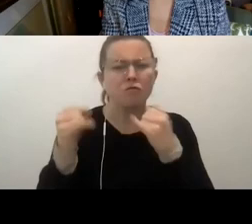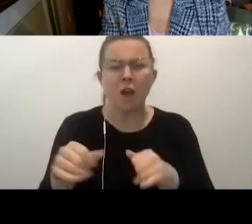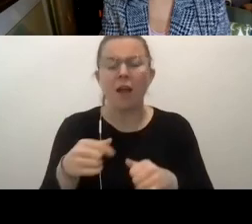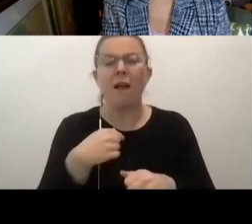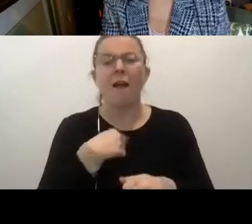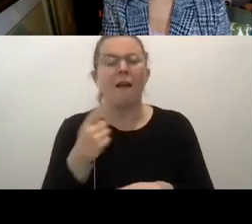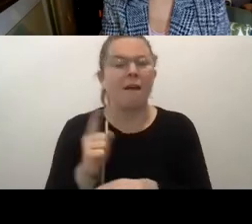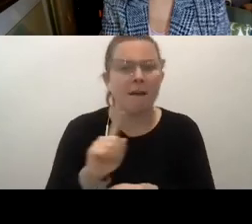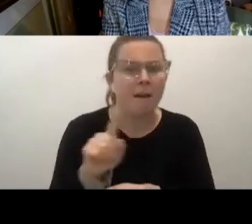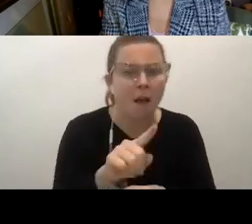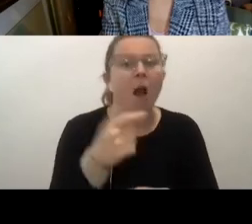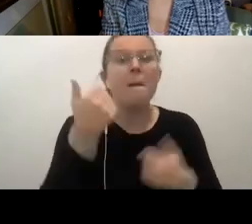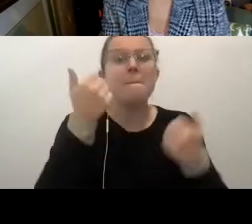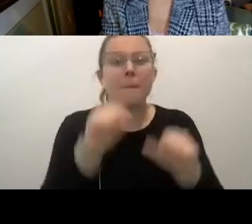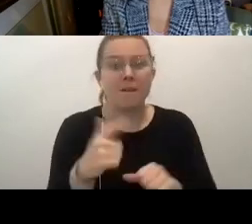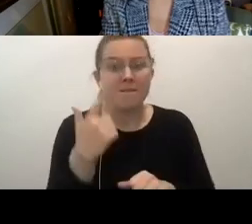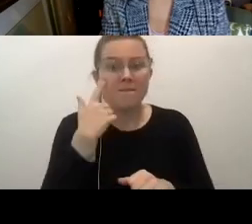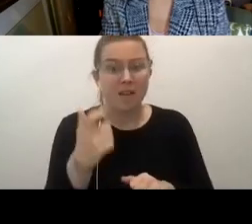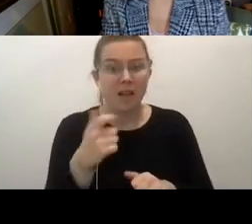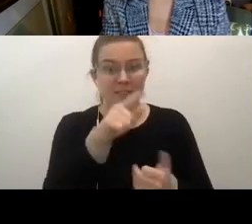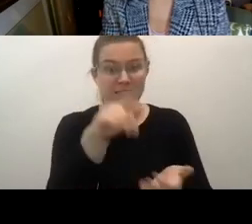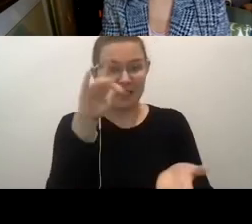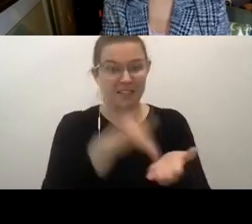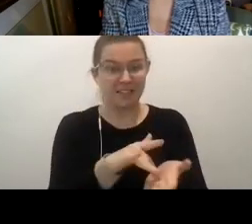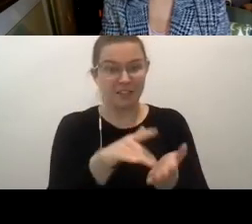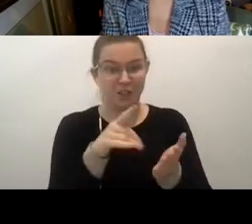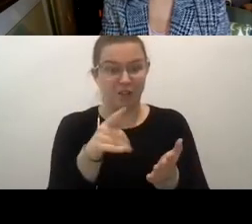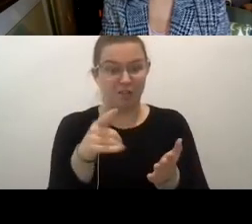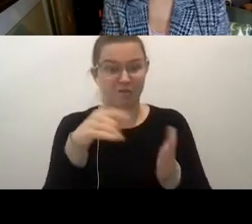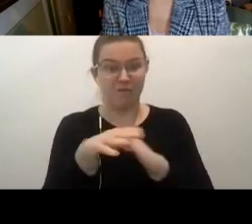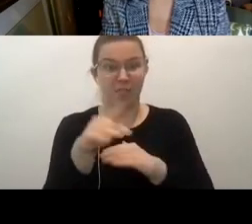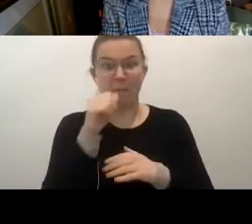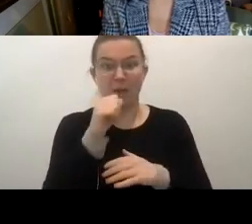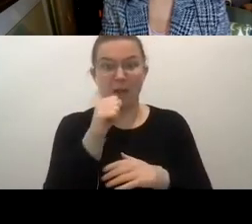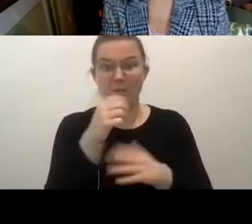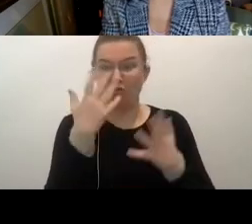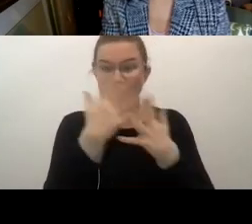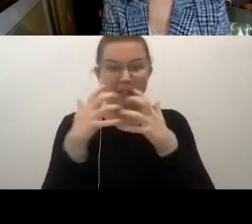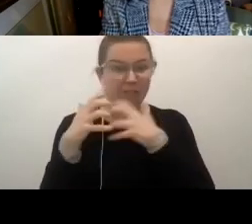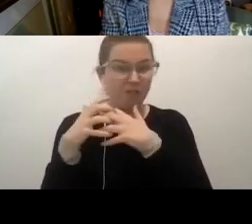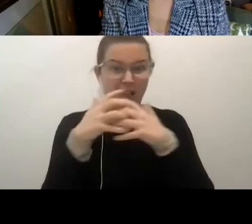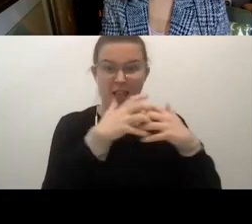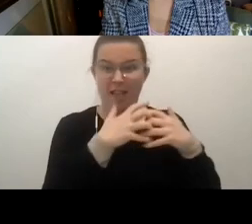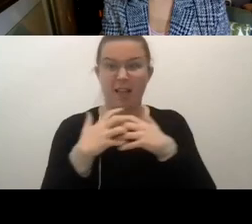in the pub and they're in the center of the room, really crowded, it was kind of a summery